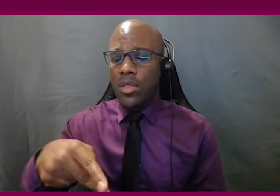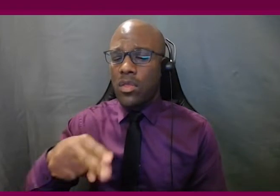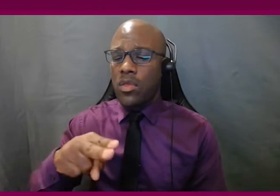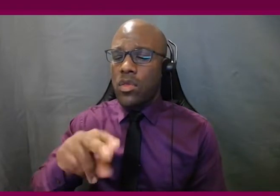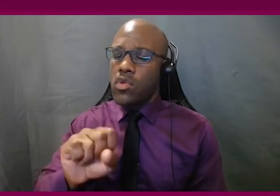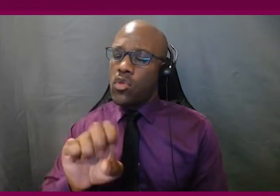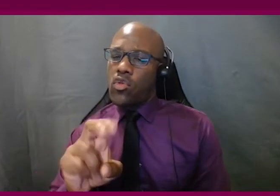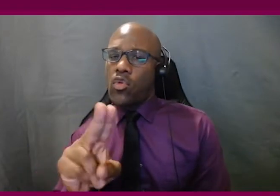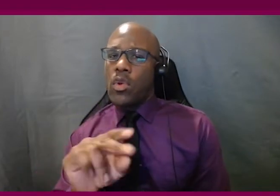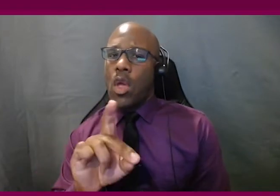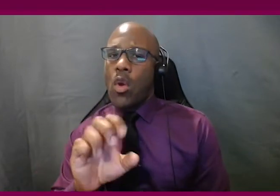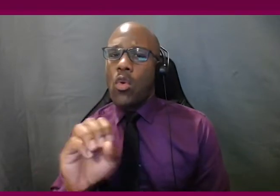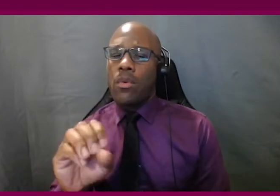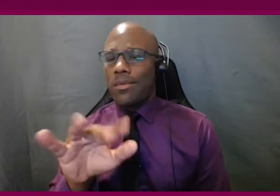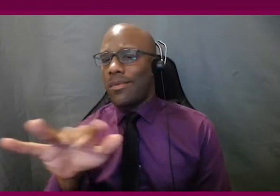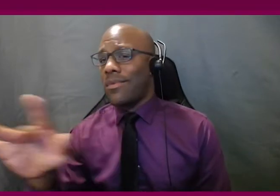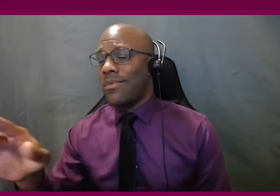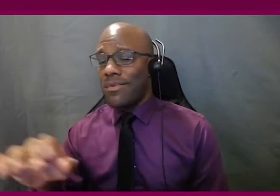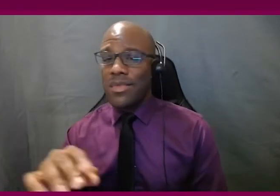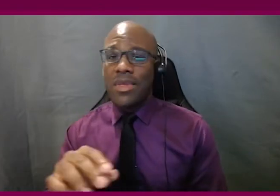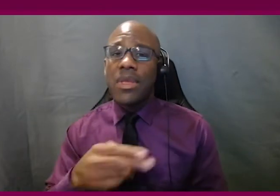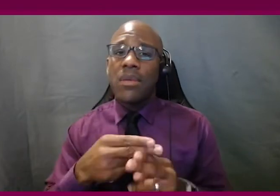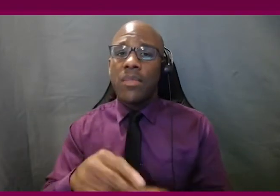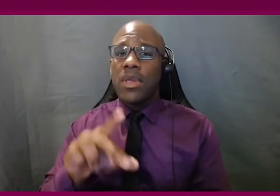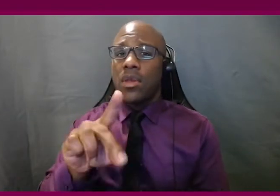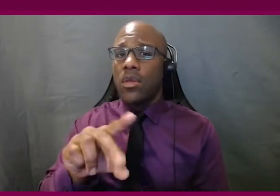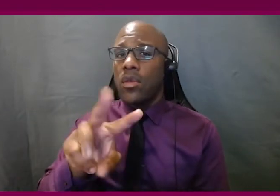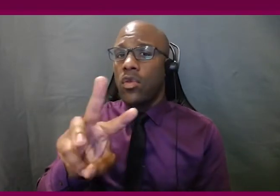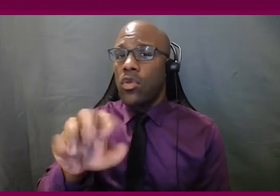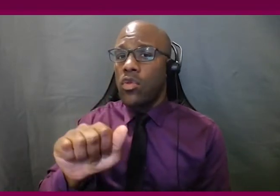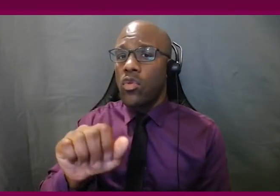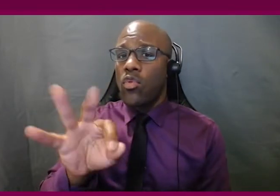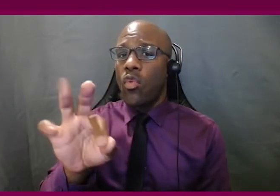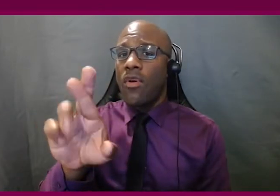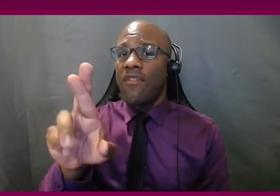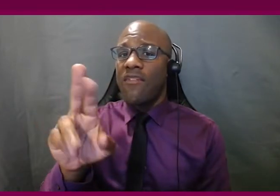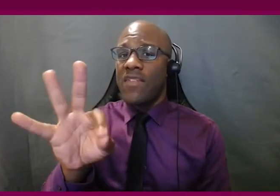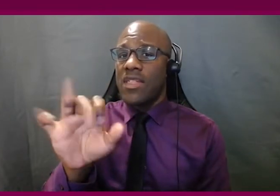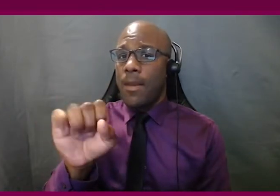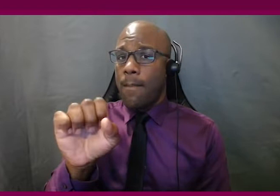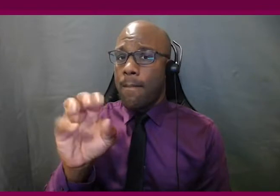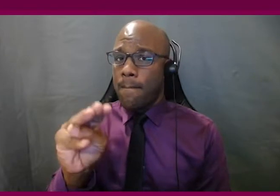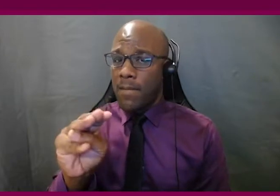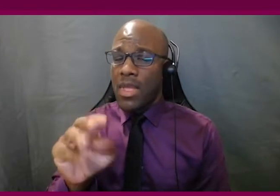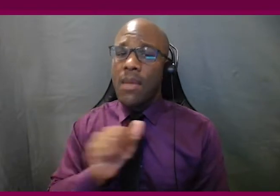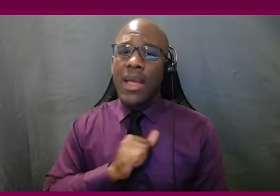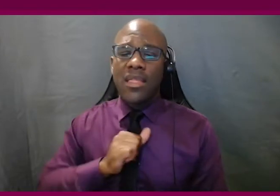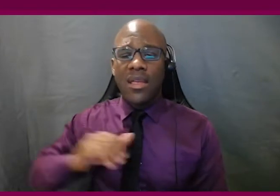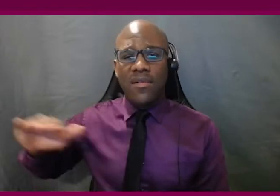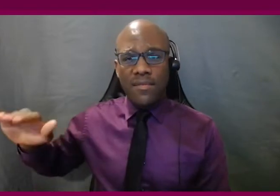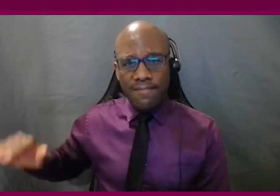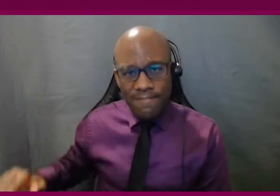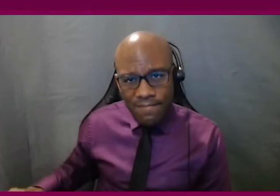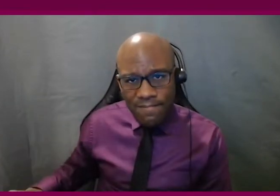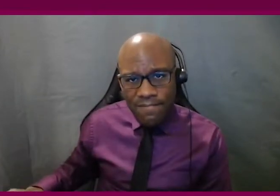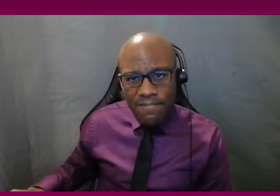I have a lot of different orthopedic concerns: arthritis, difficulty walking.